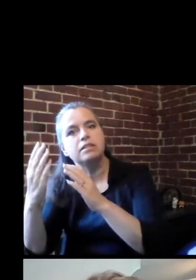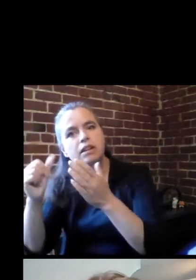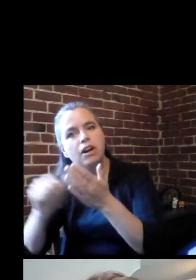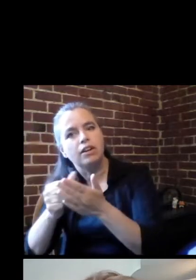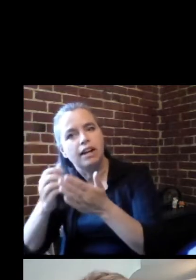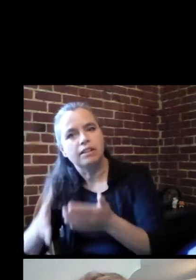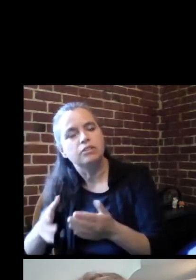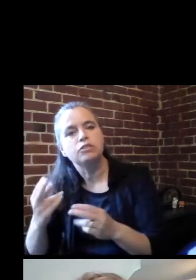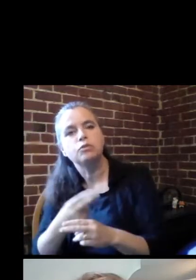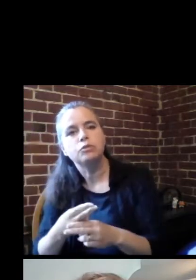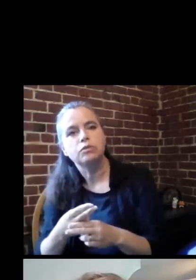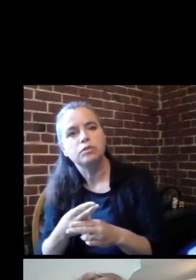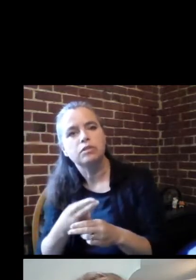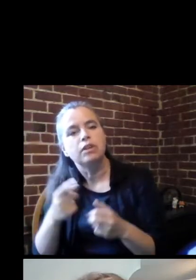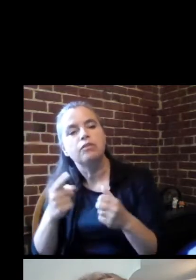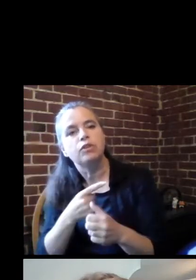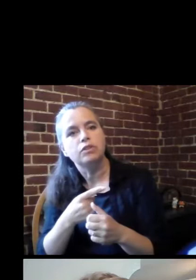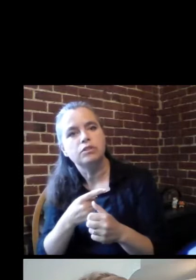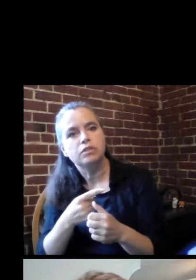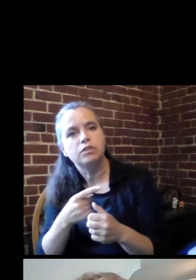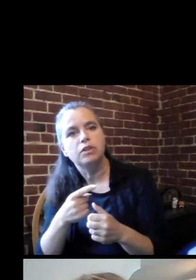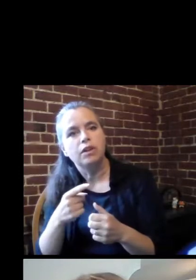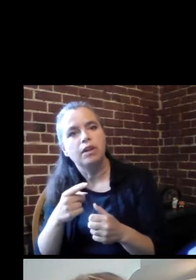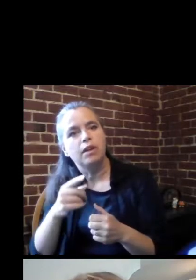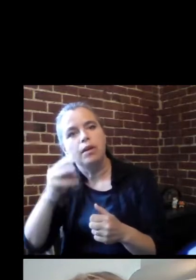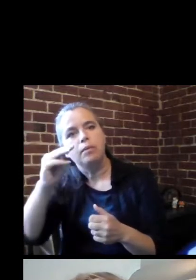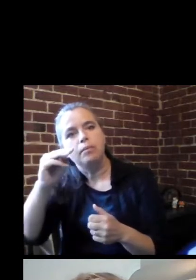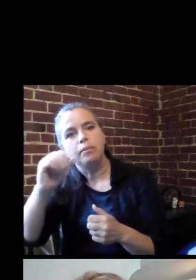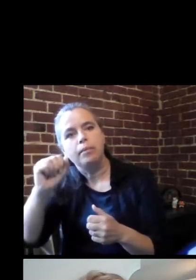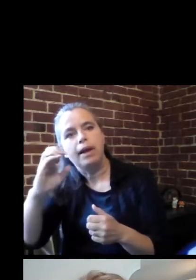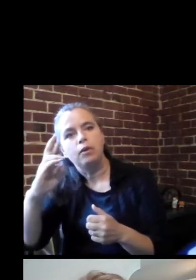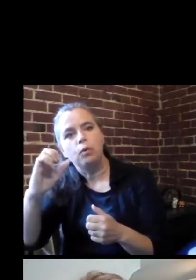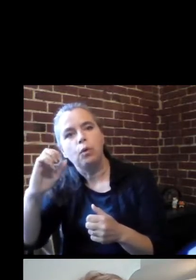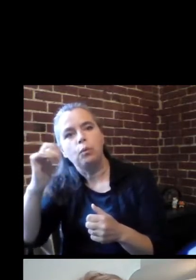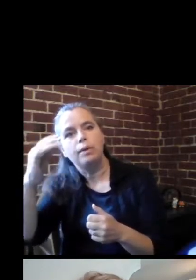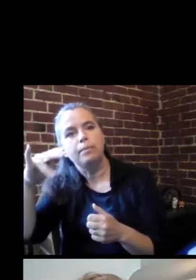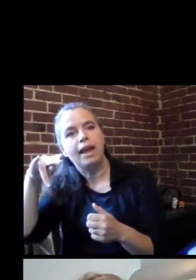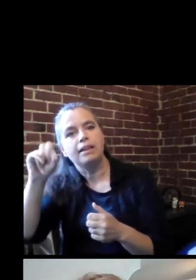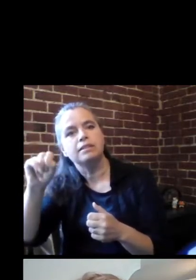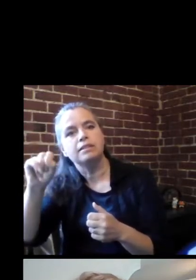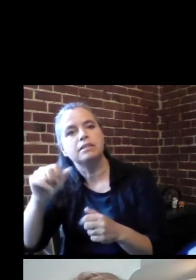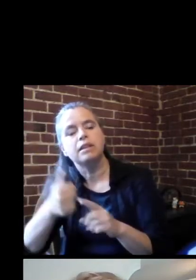The first type of remains that we look at are macro remains. These are remains that we can see with the eye. They're visible to the eye.